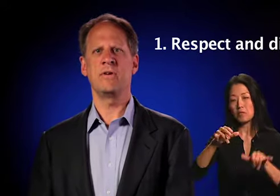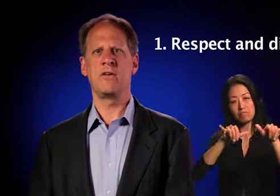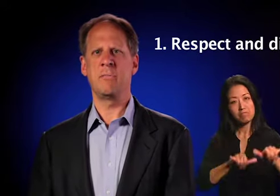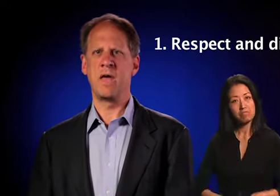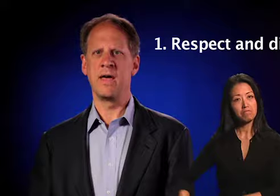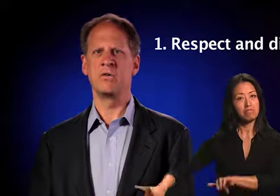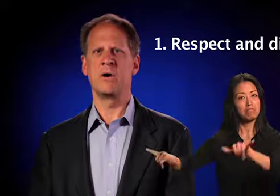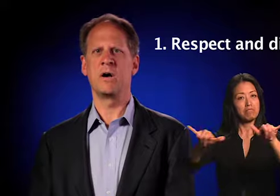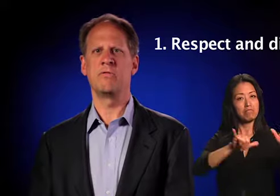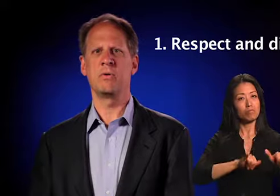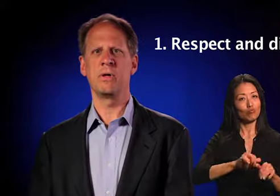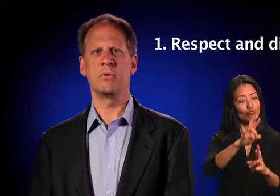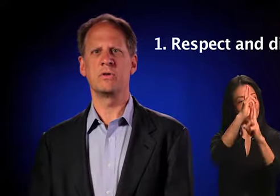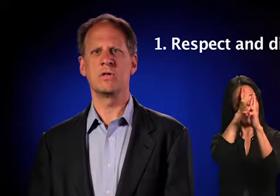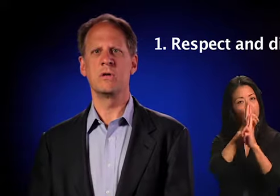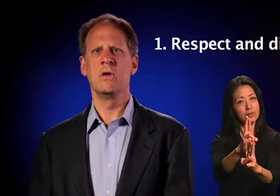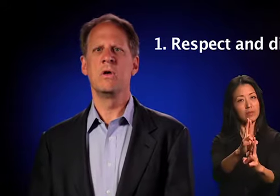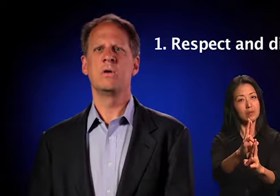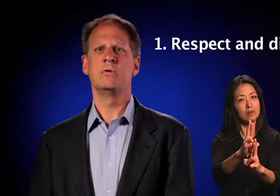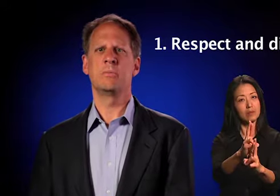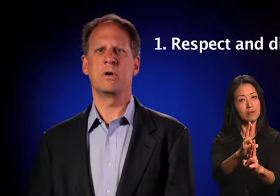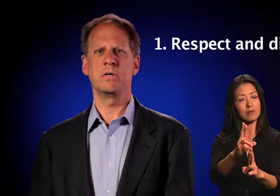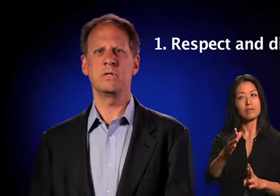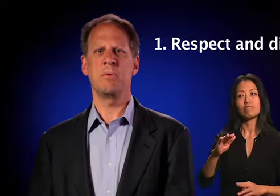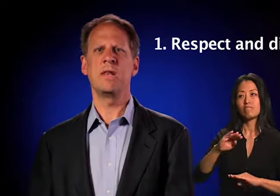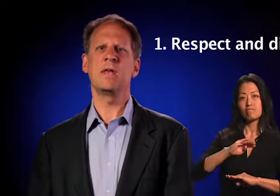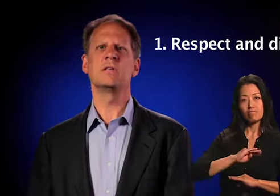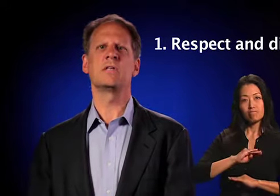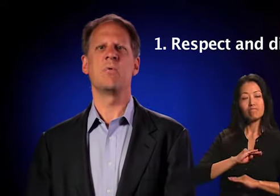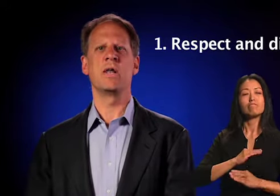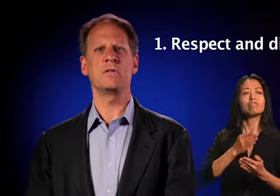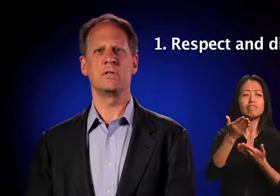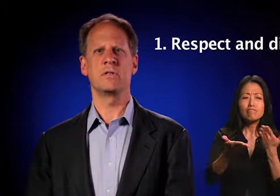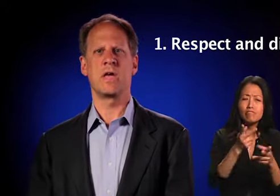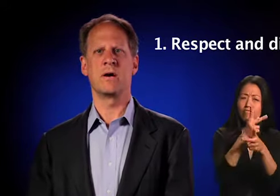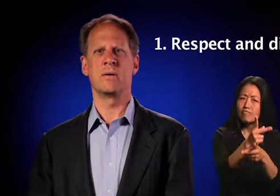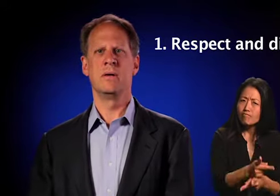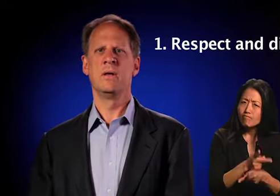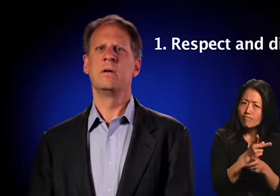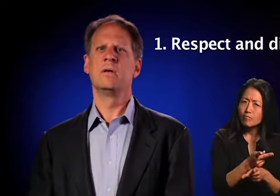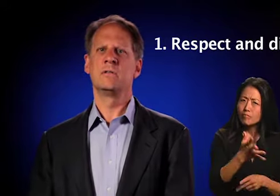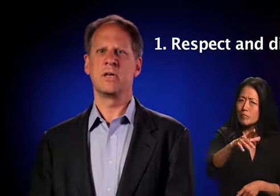or a deaf, deafblind or hard of hearing person who's participating in someone else's care,